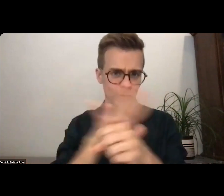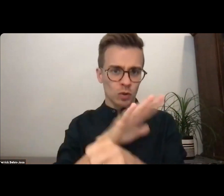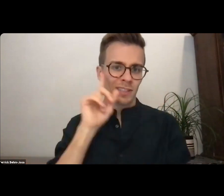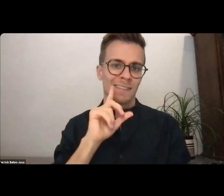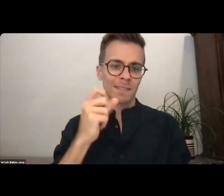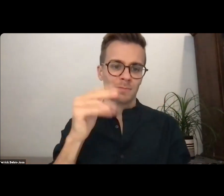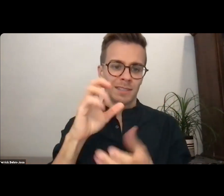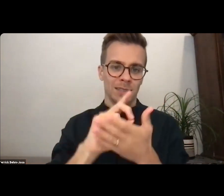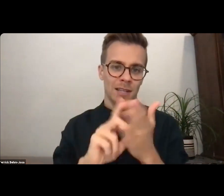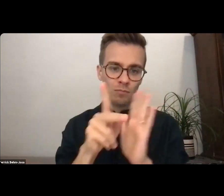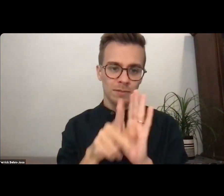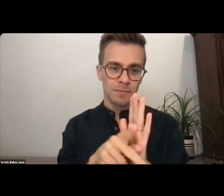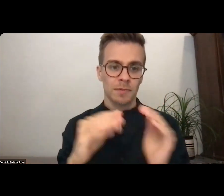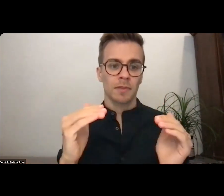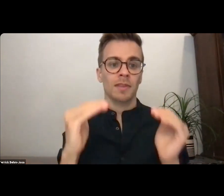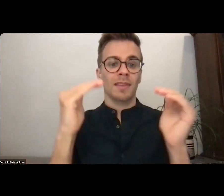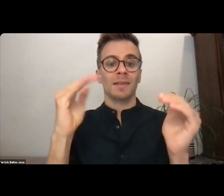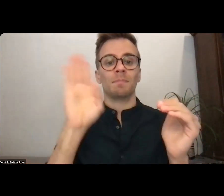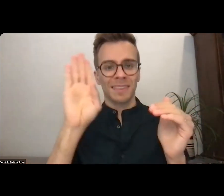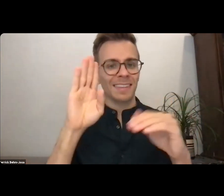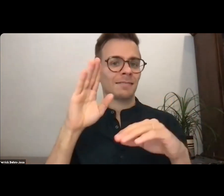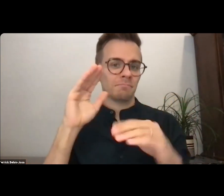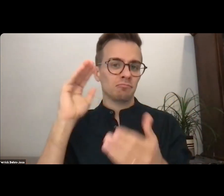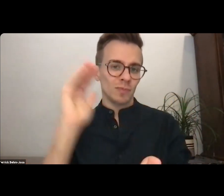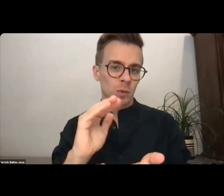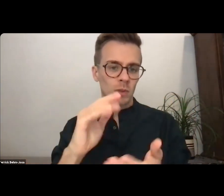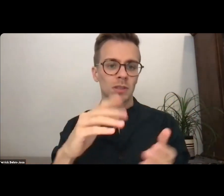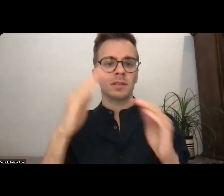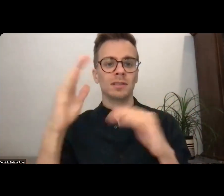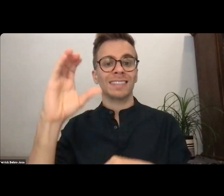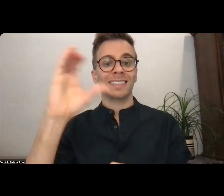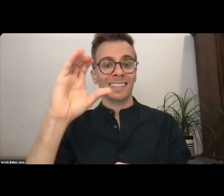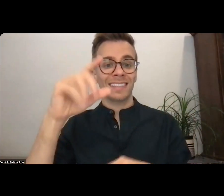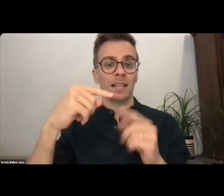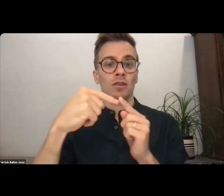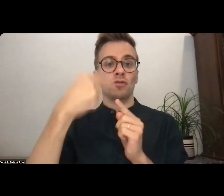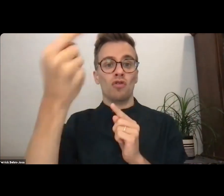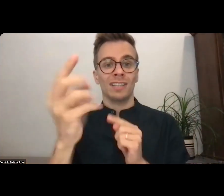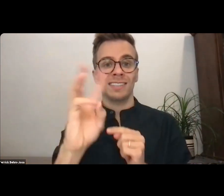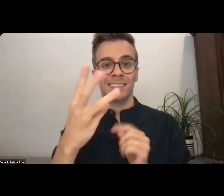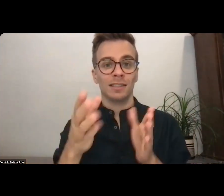Then, those are required to have full use and utilization of DeafSpace in their design.